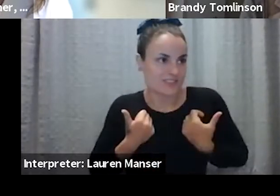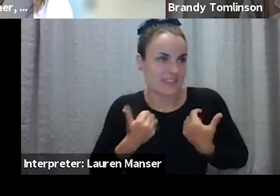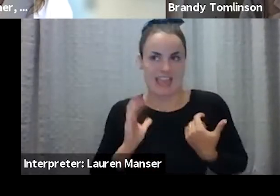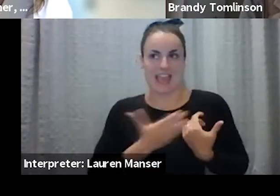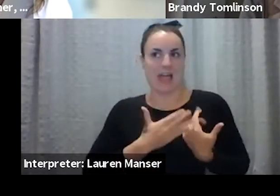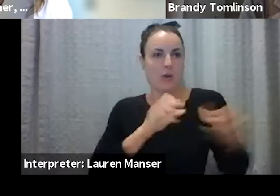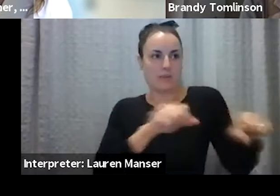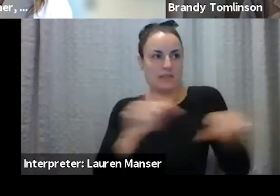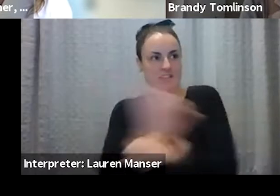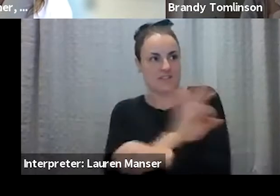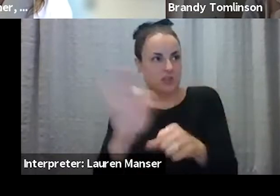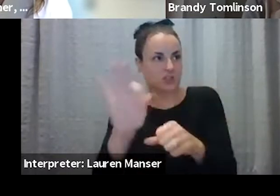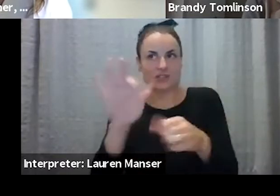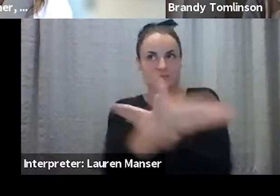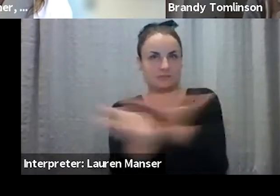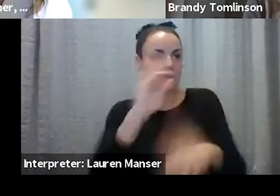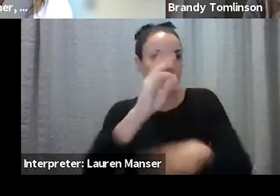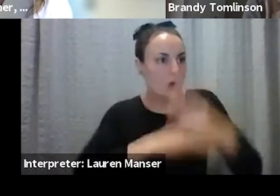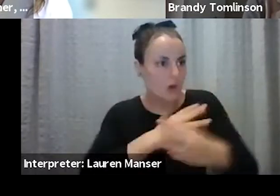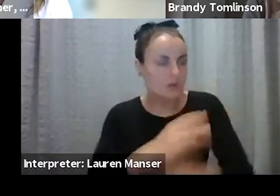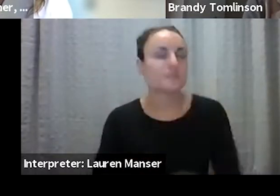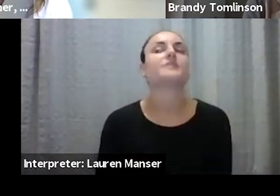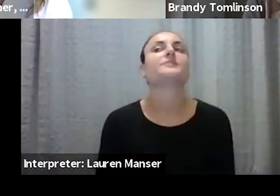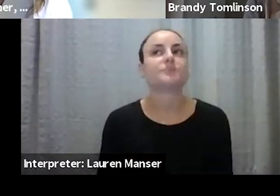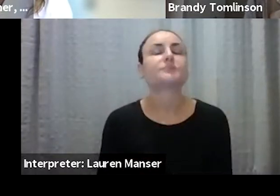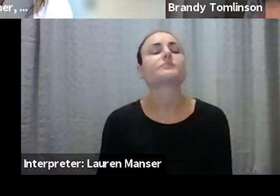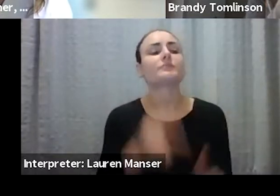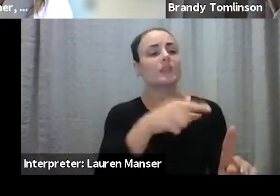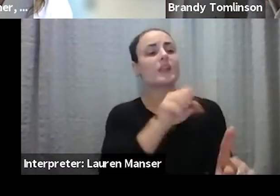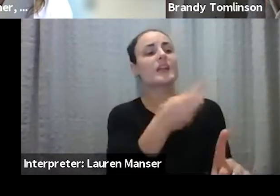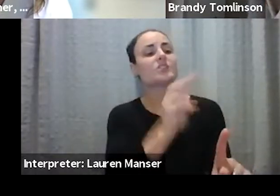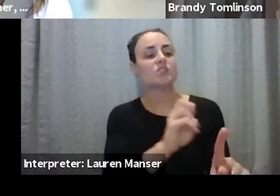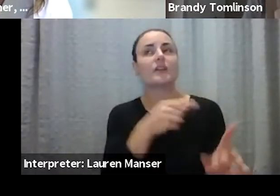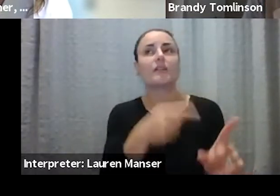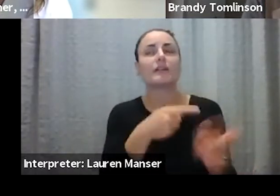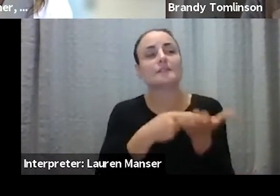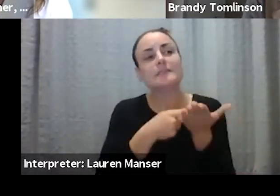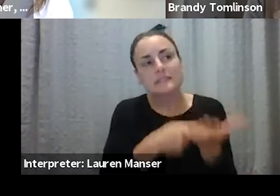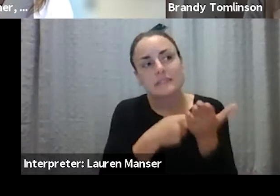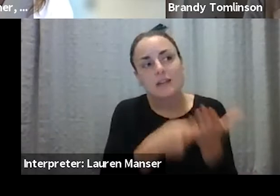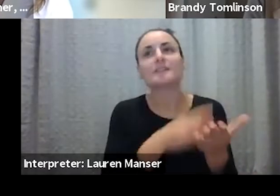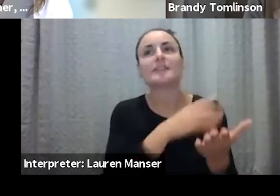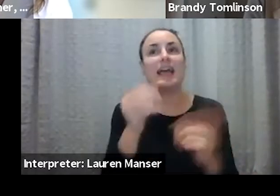Laquanya really discussed a lot about how to find that support network